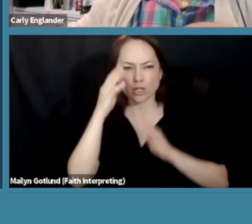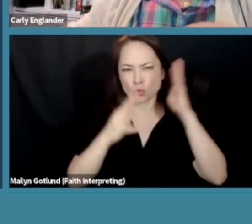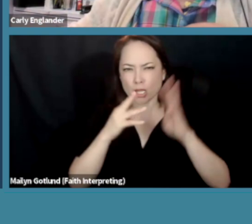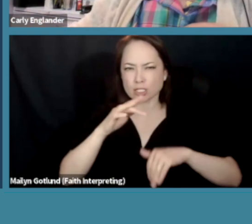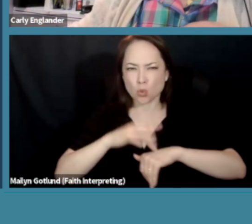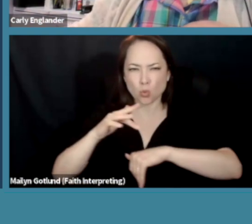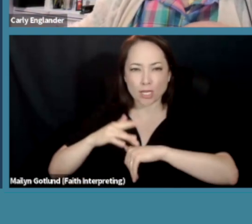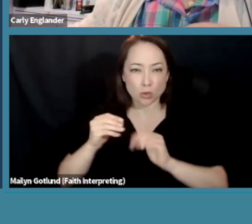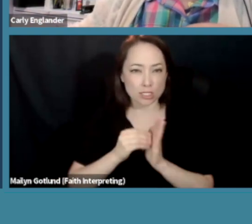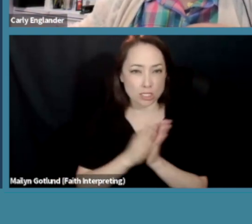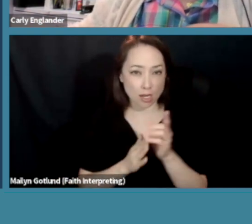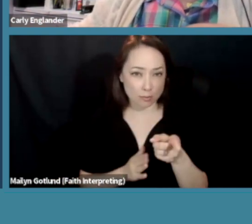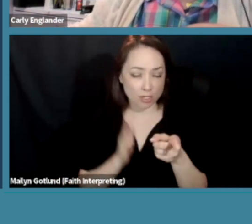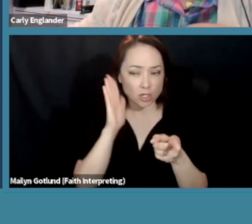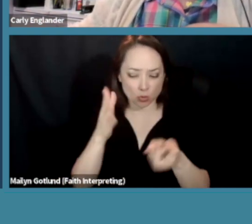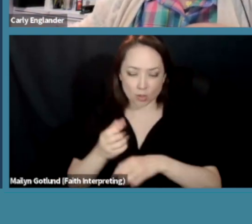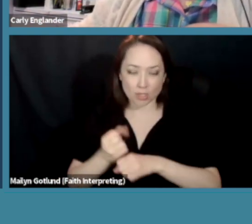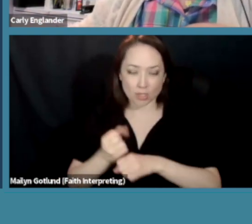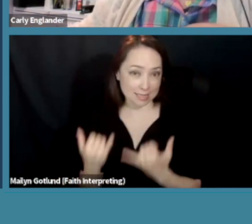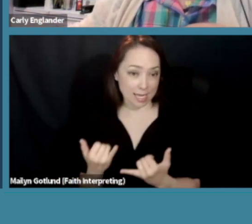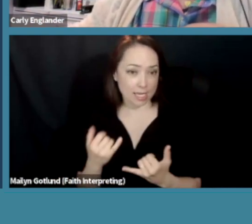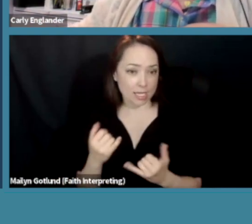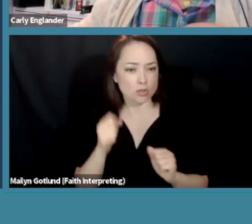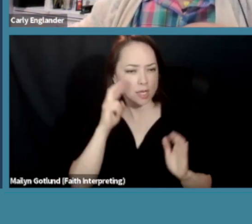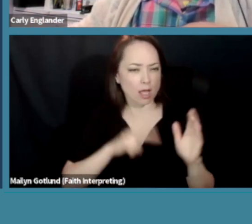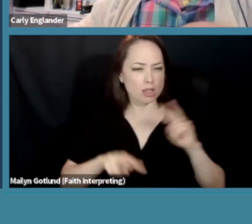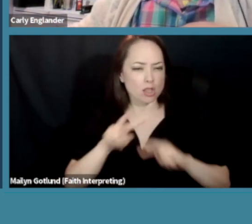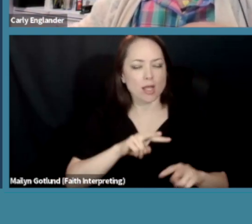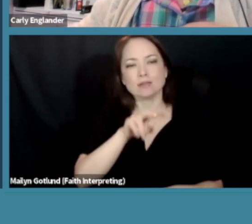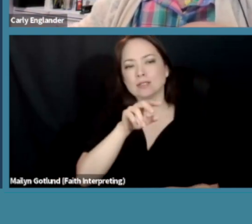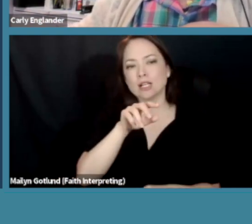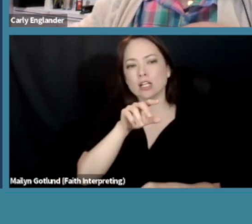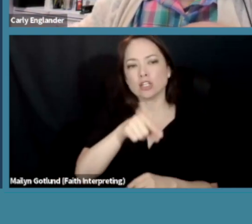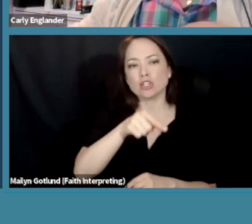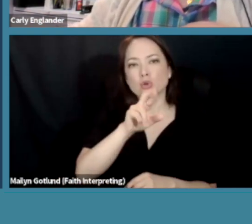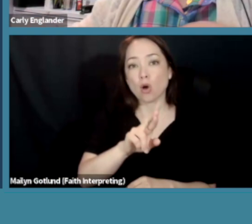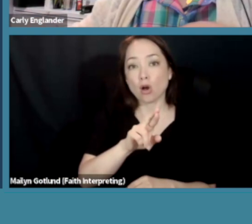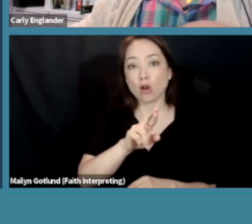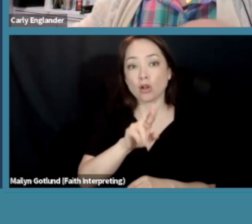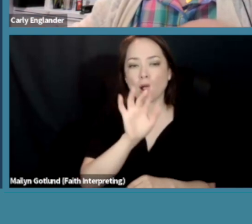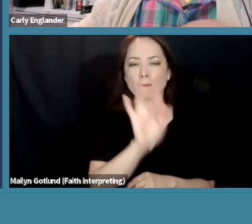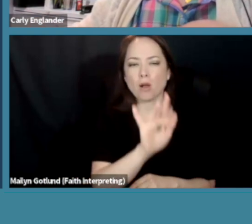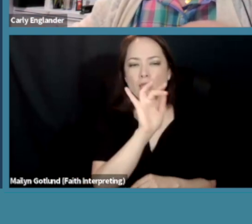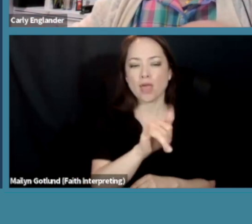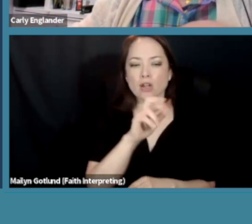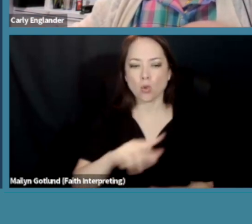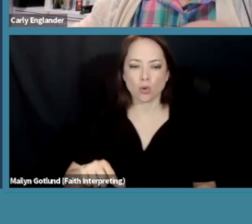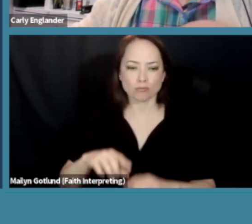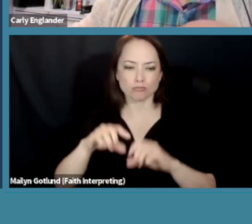that you will be receiving today. You can check out the QR code or the link that we'll be dropping into the chat.